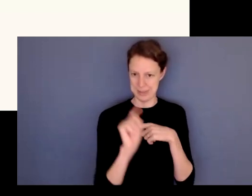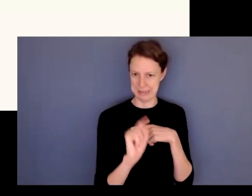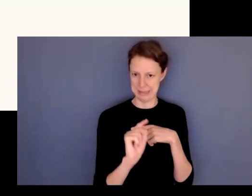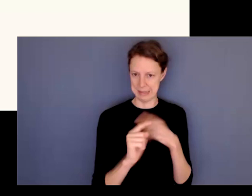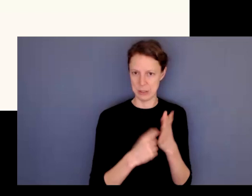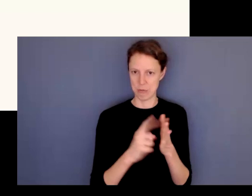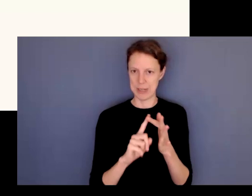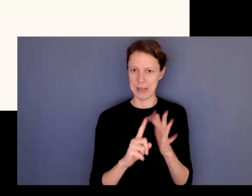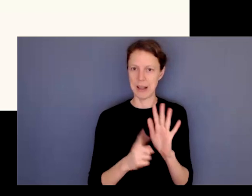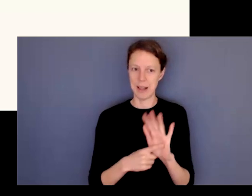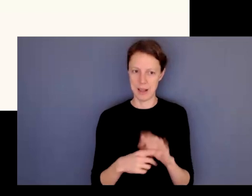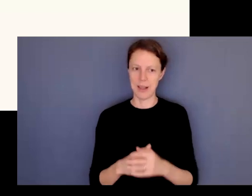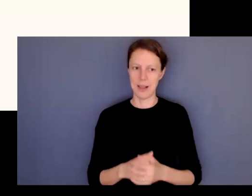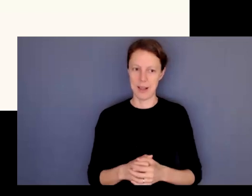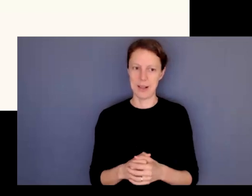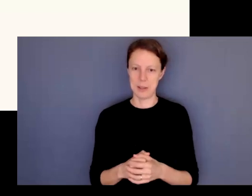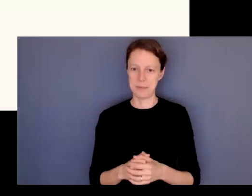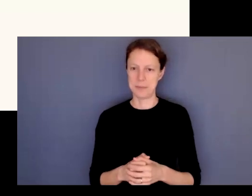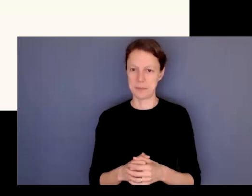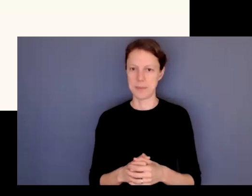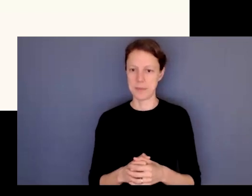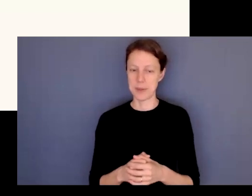try and gain that traction and interest in the information that we sharing.